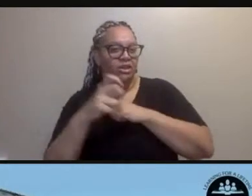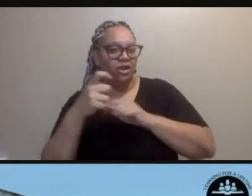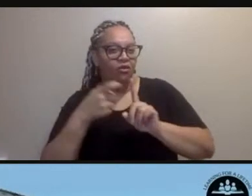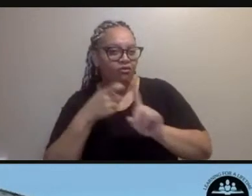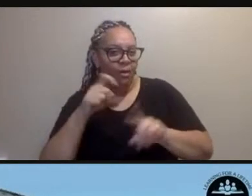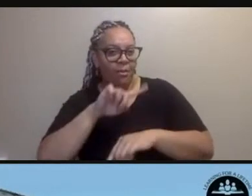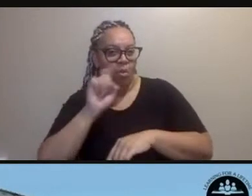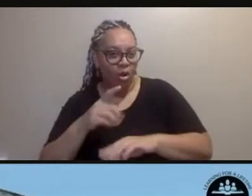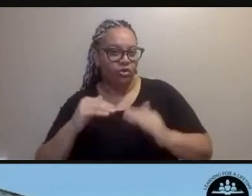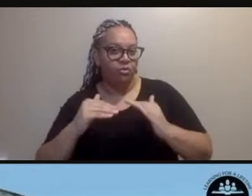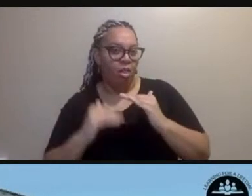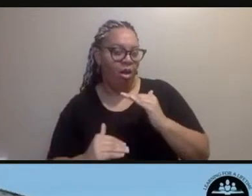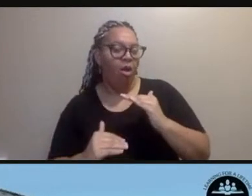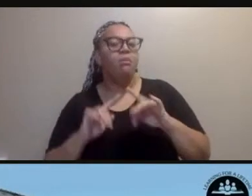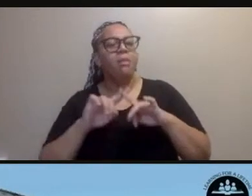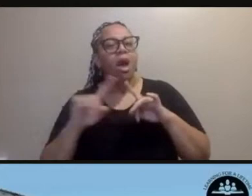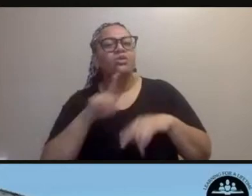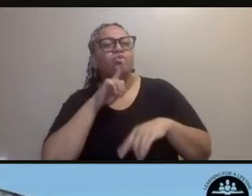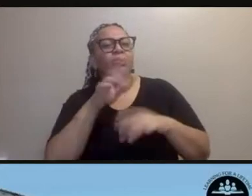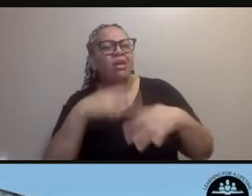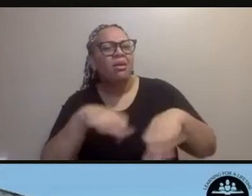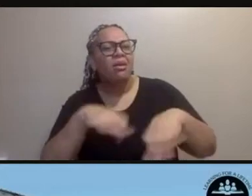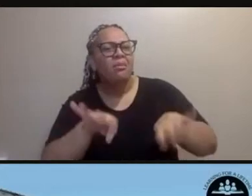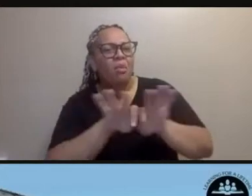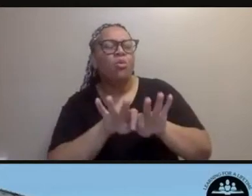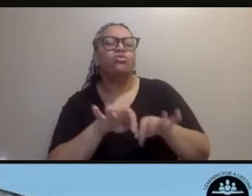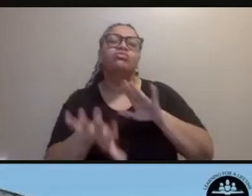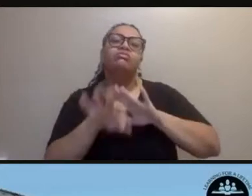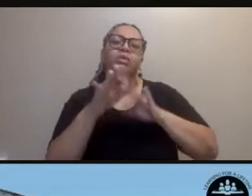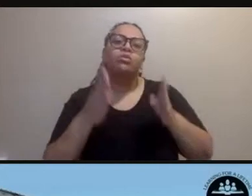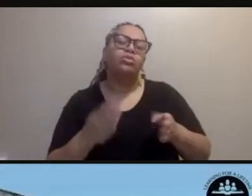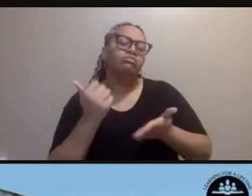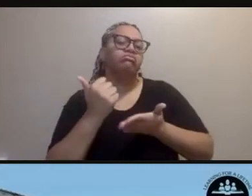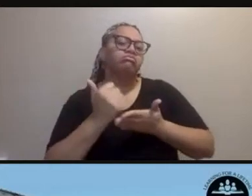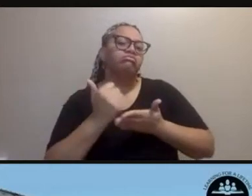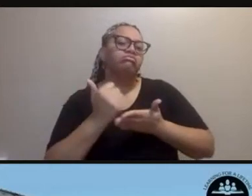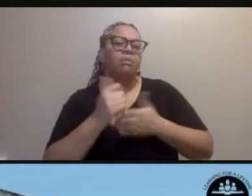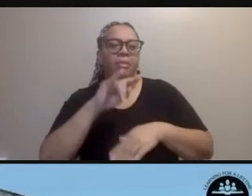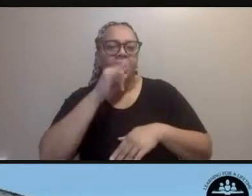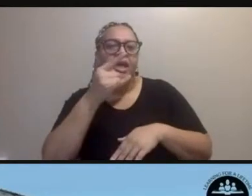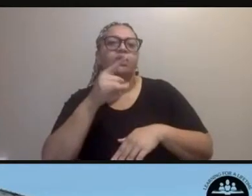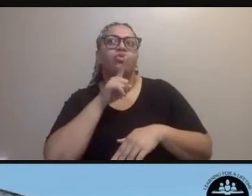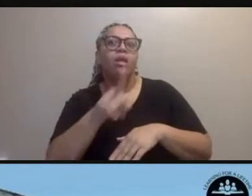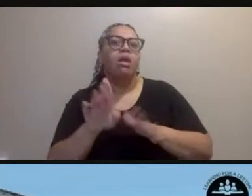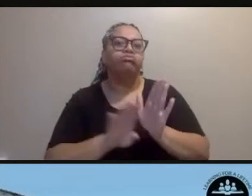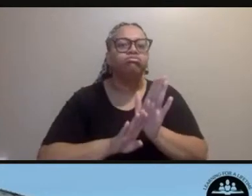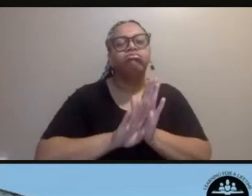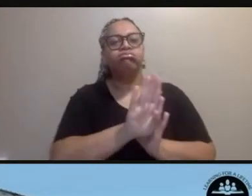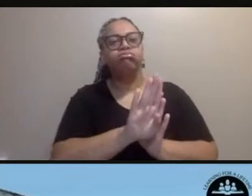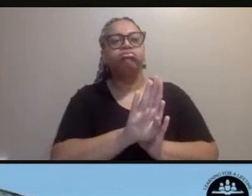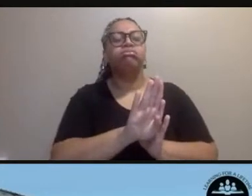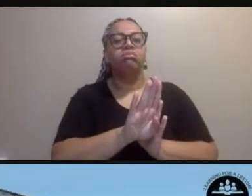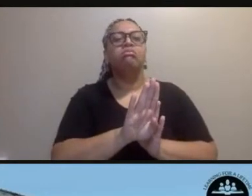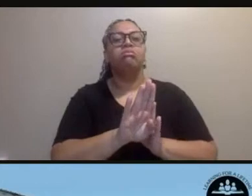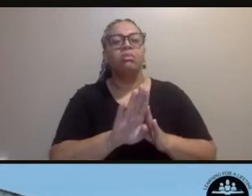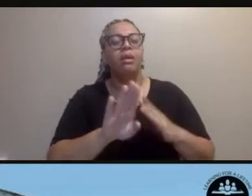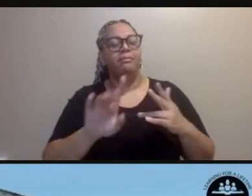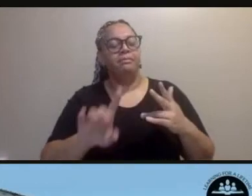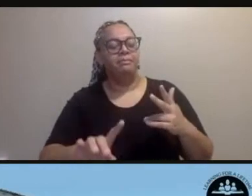STEAL FROM FROM YOU KNOW A QUESTION DOWN BELOW.